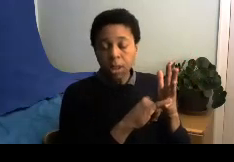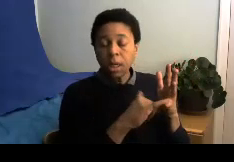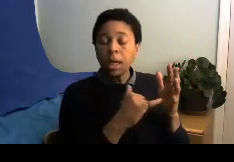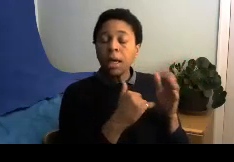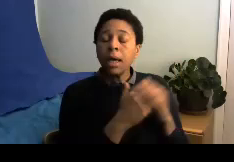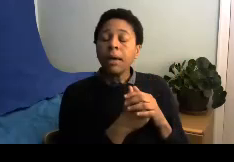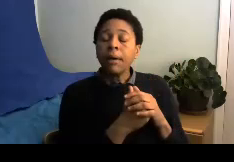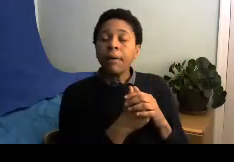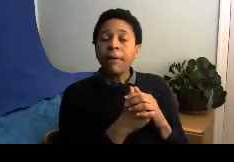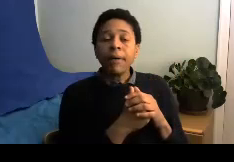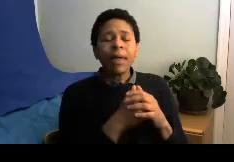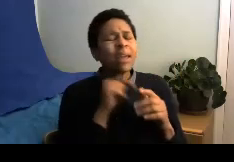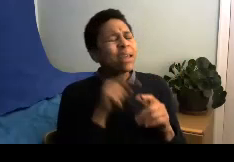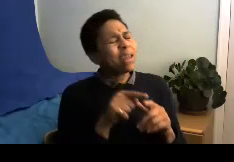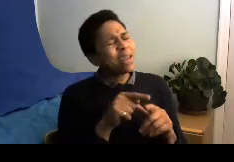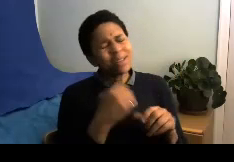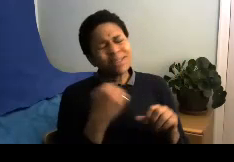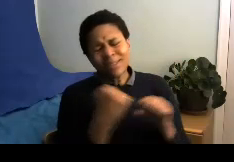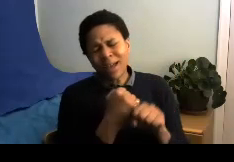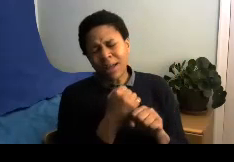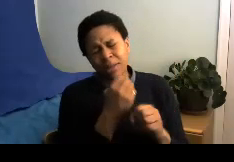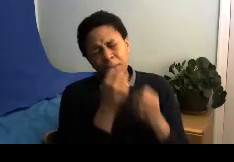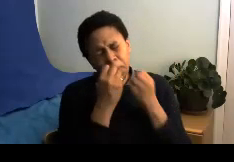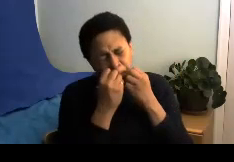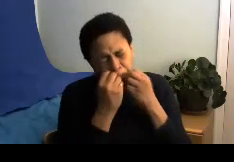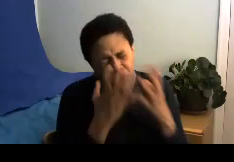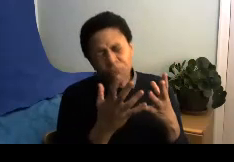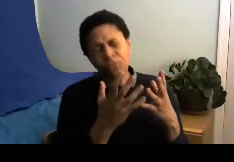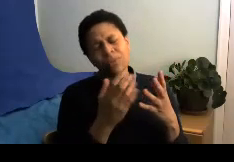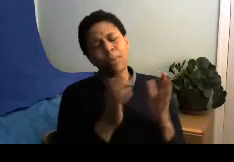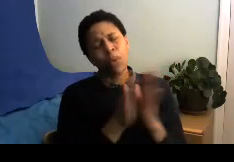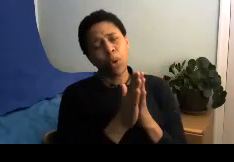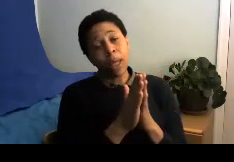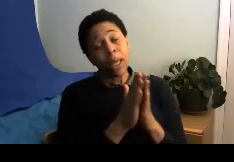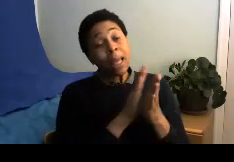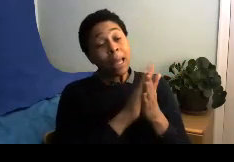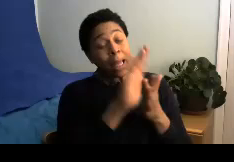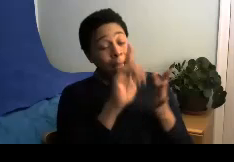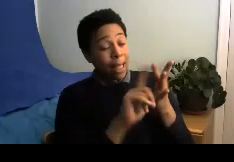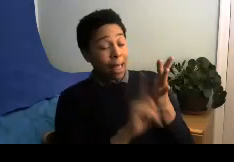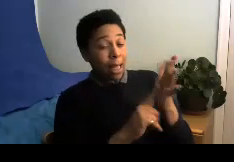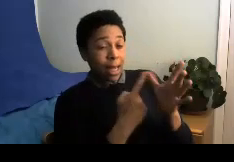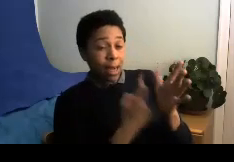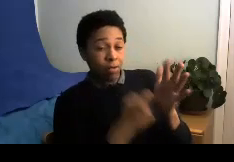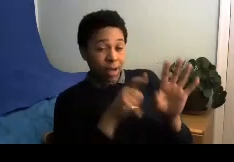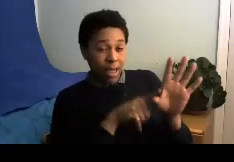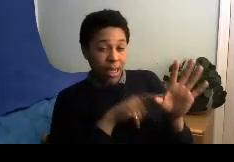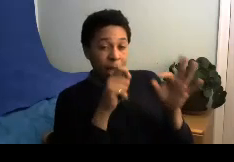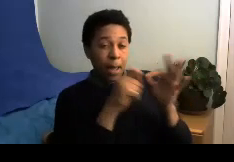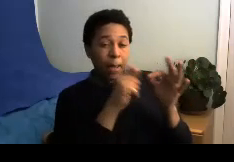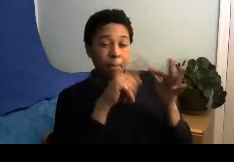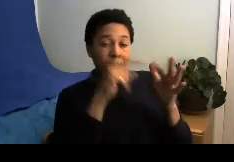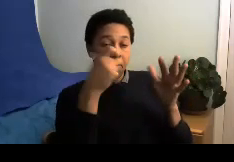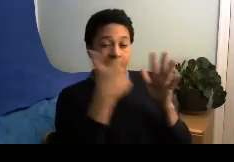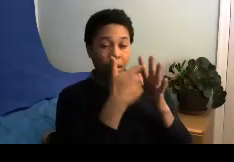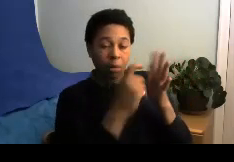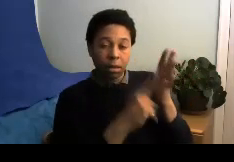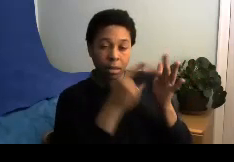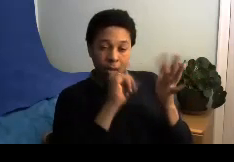done the most- Professor Hilary Beckles read this incredible book about reparations and he is like the Vice Chancellor or Vice